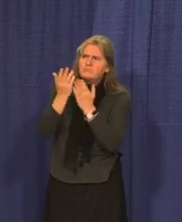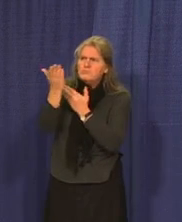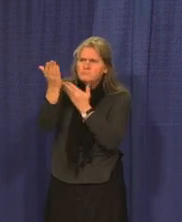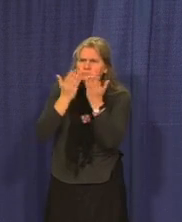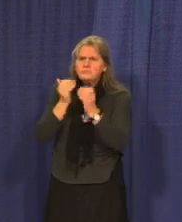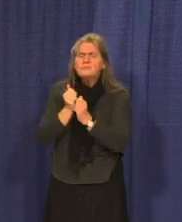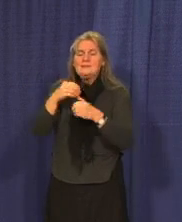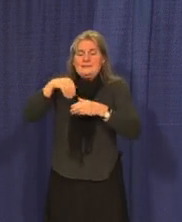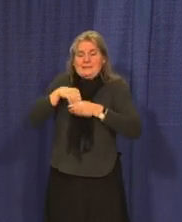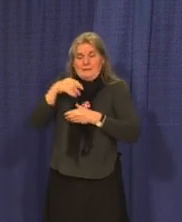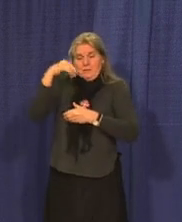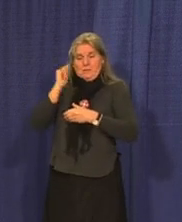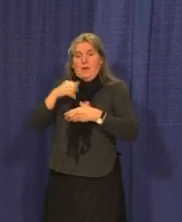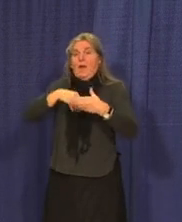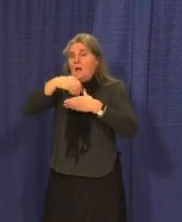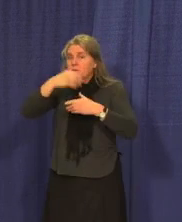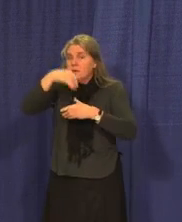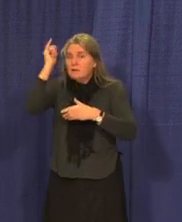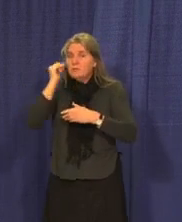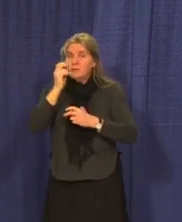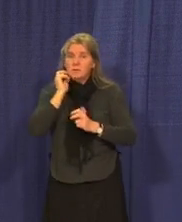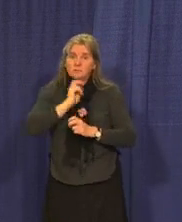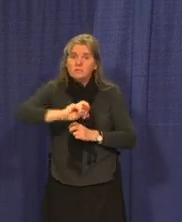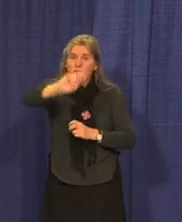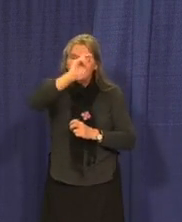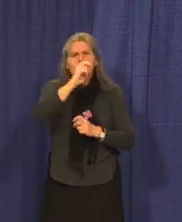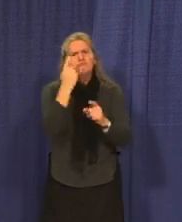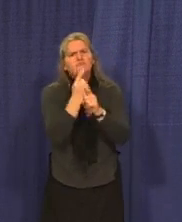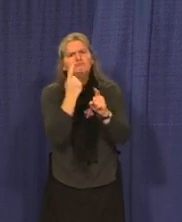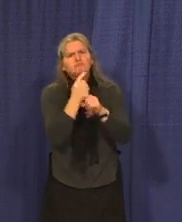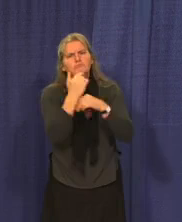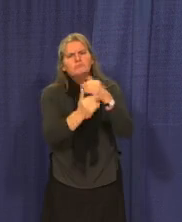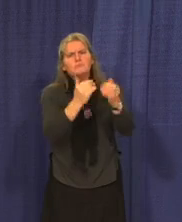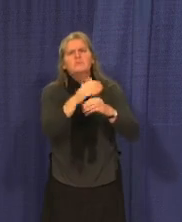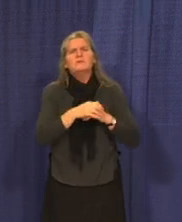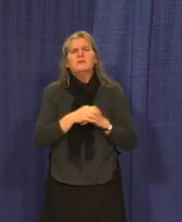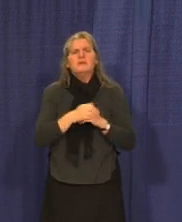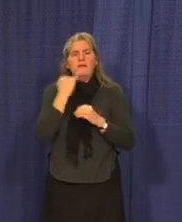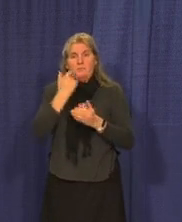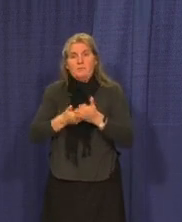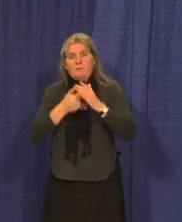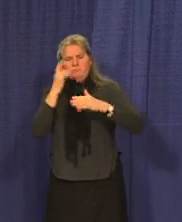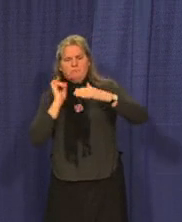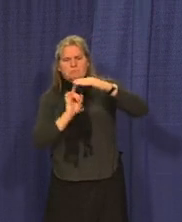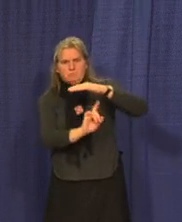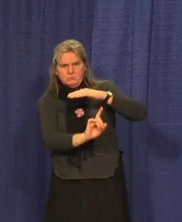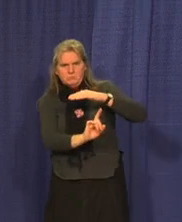responsibly and respectfully, both with inside the territory and outside the territory, self